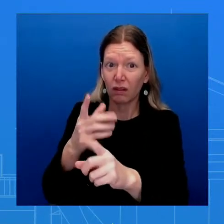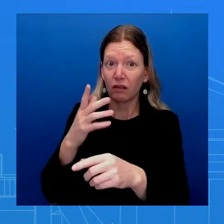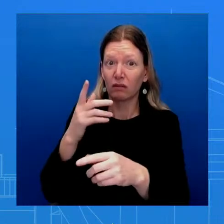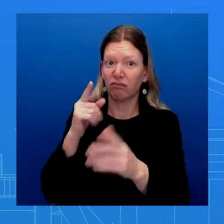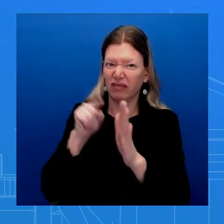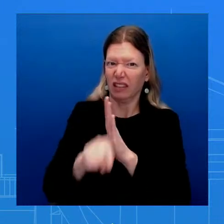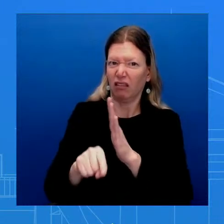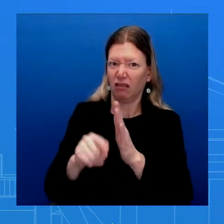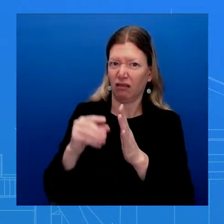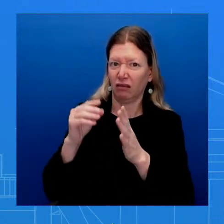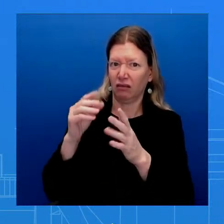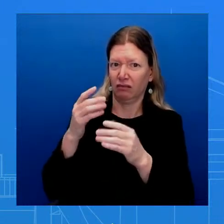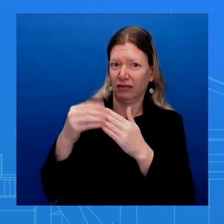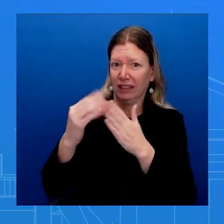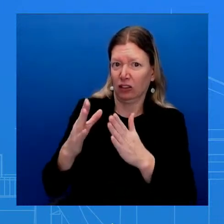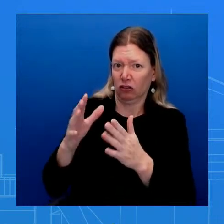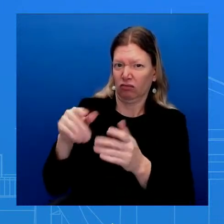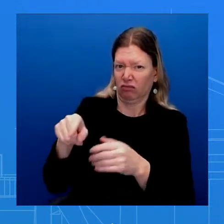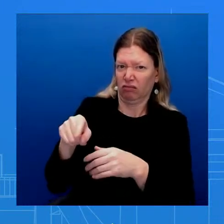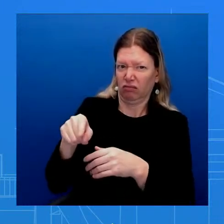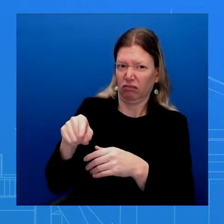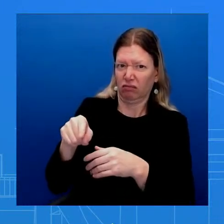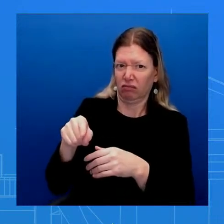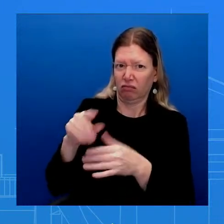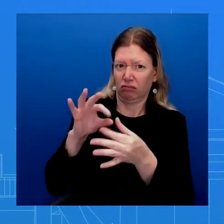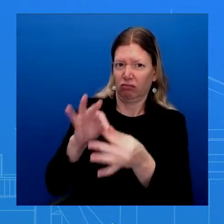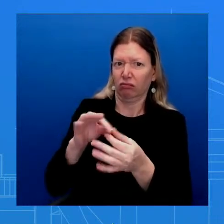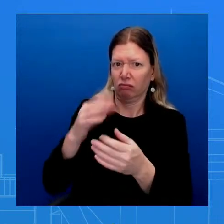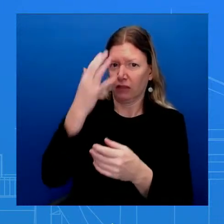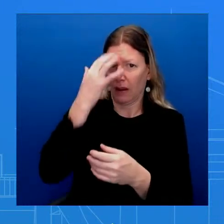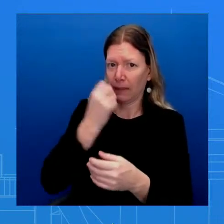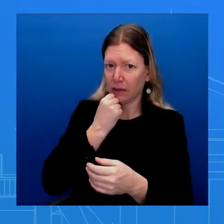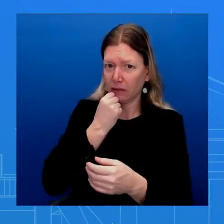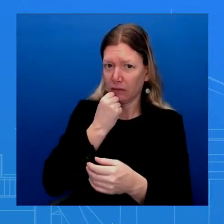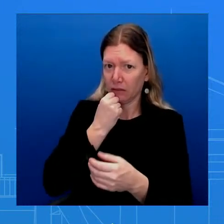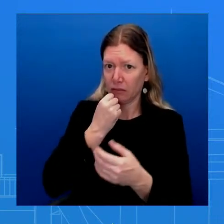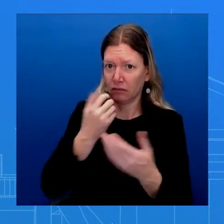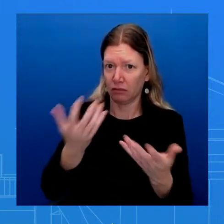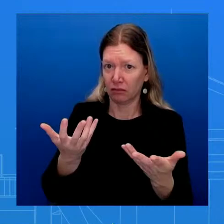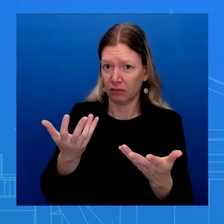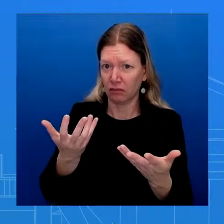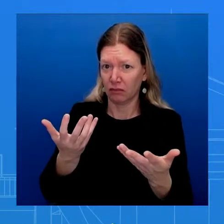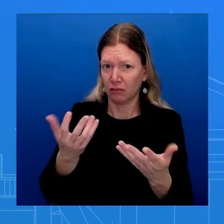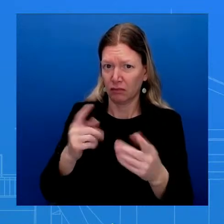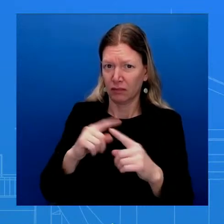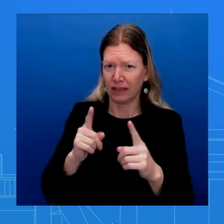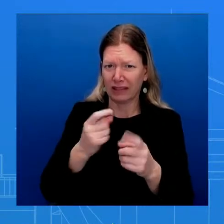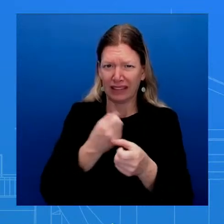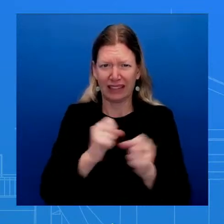Mr. Kirby: Yeah, I know who he is. The Press: Can you explain -- can you explain this complexity of, on one hand, Israel wanted him dead,